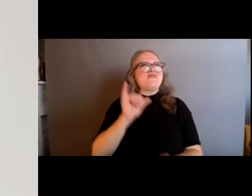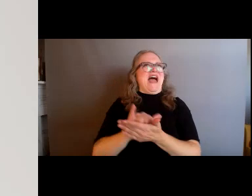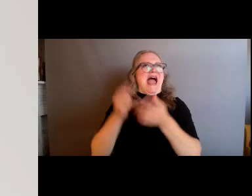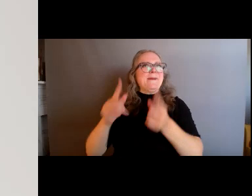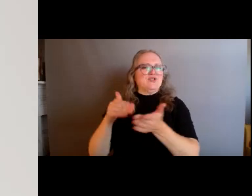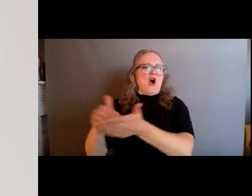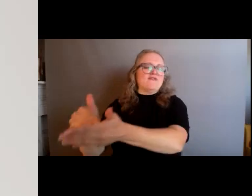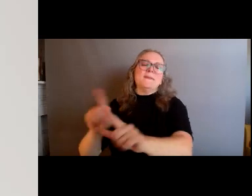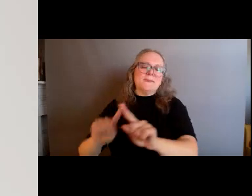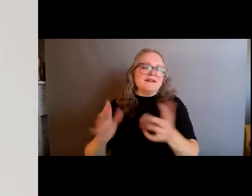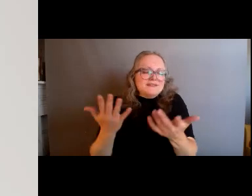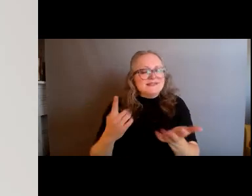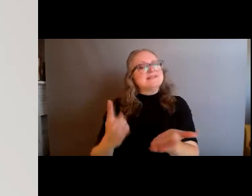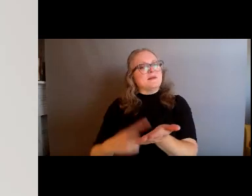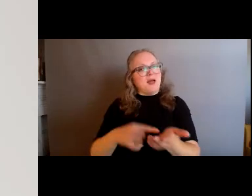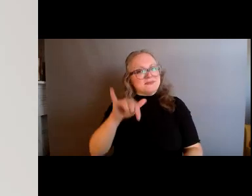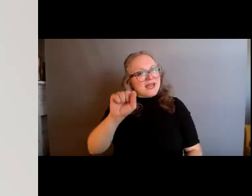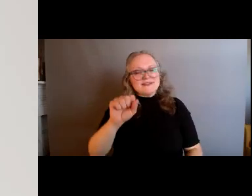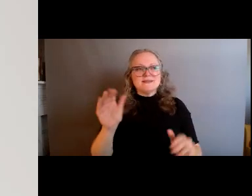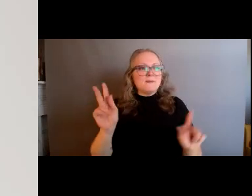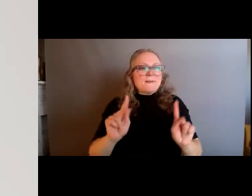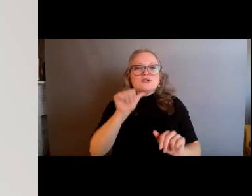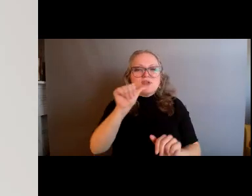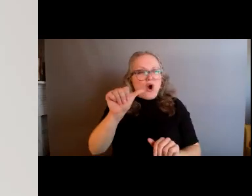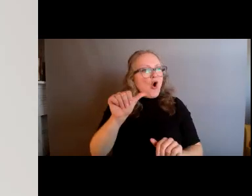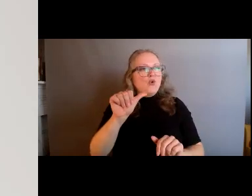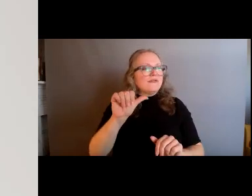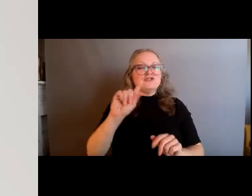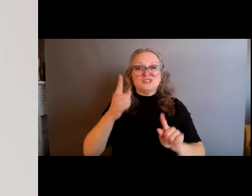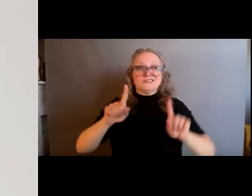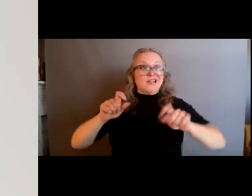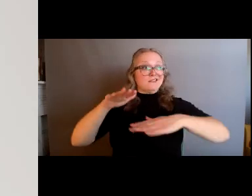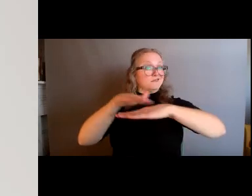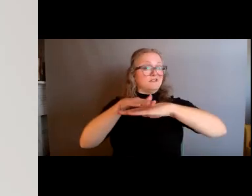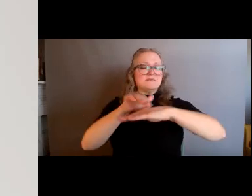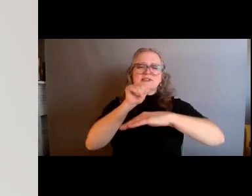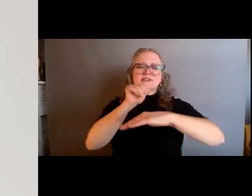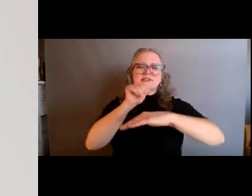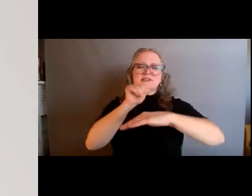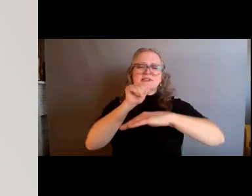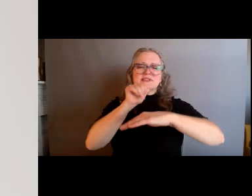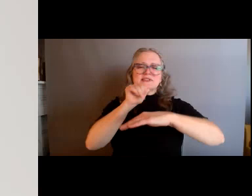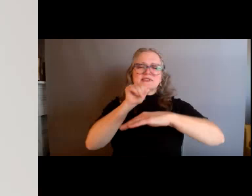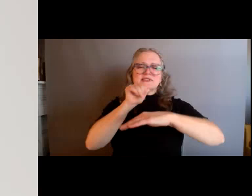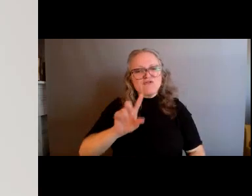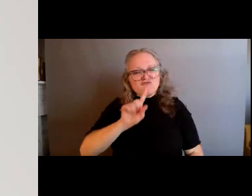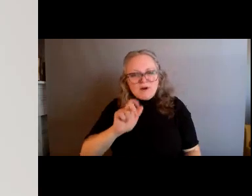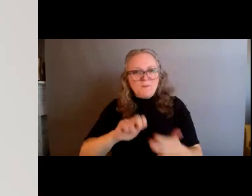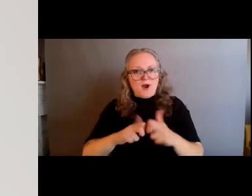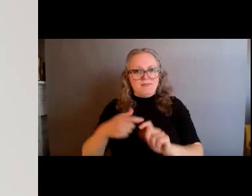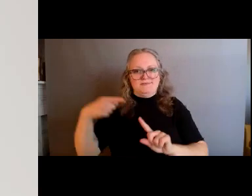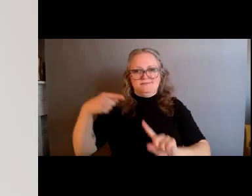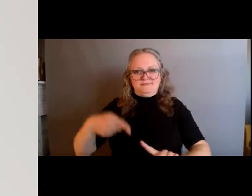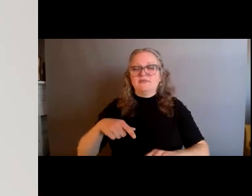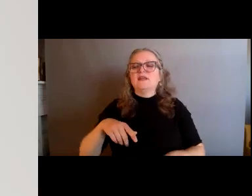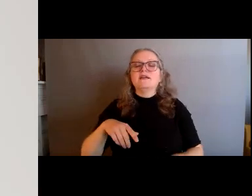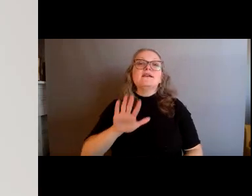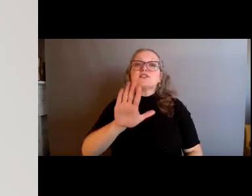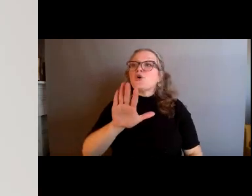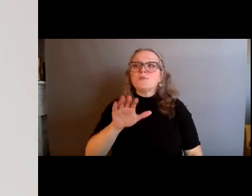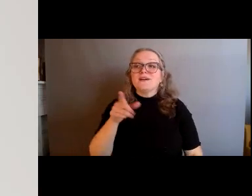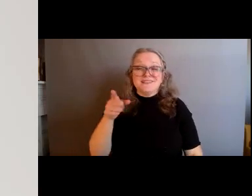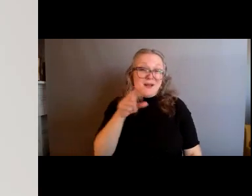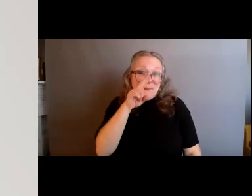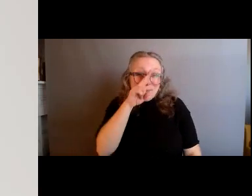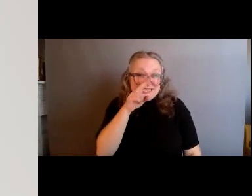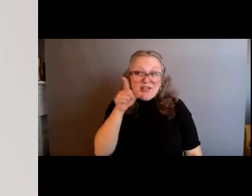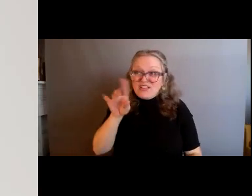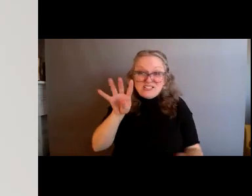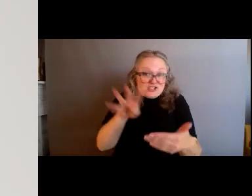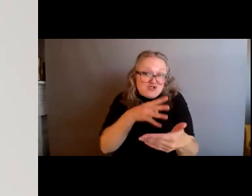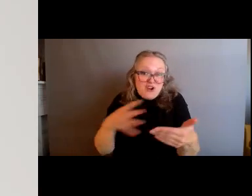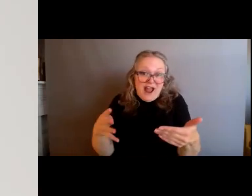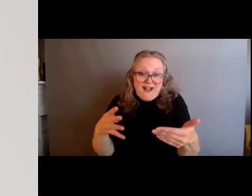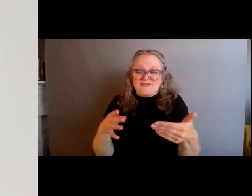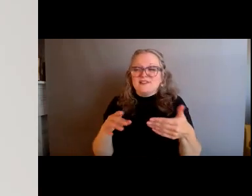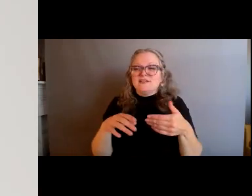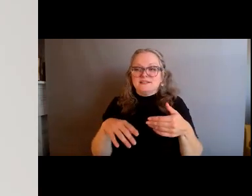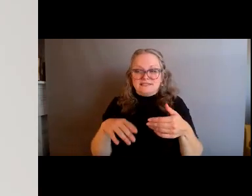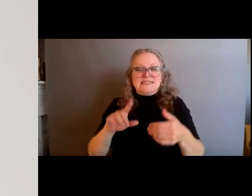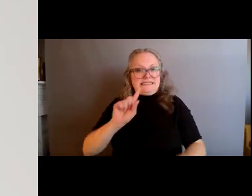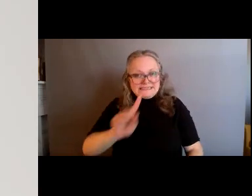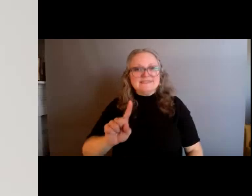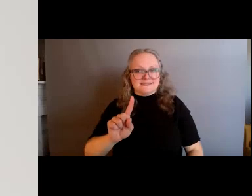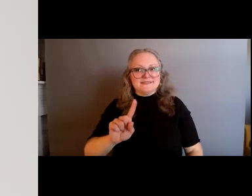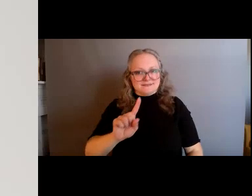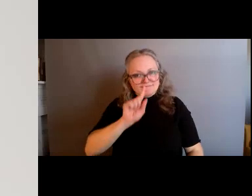don't do enough of the deep enough testing. Pretend that this graph here is an Audi gram.